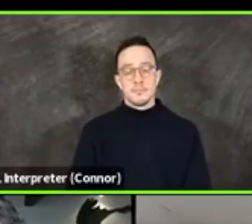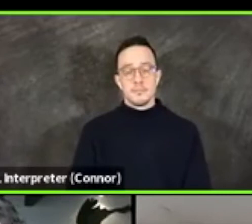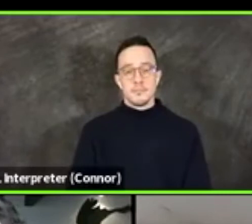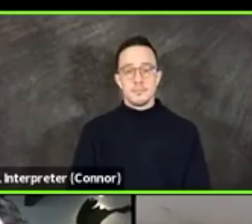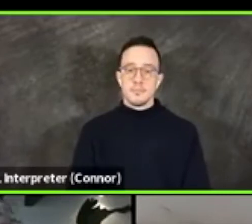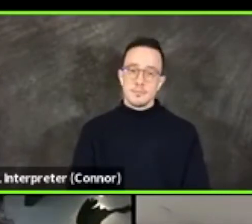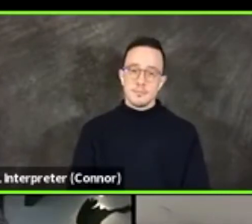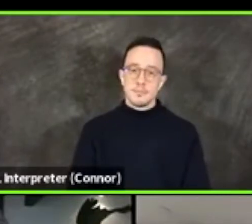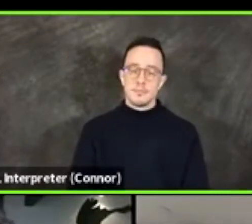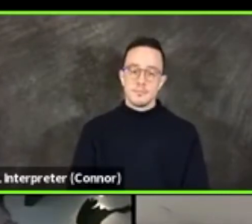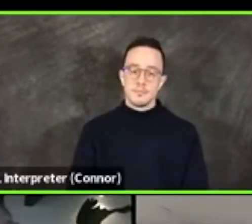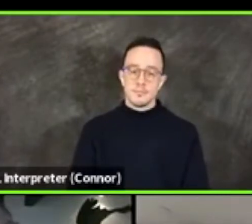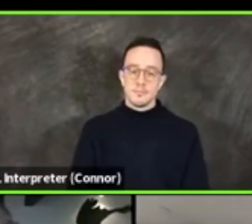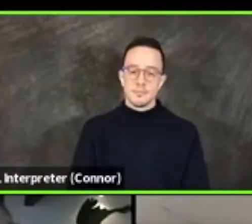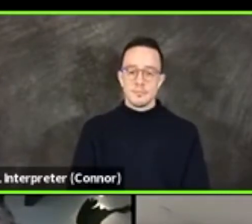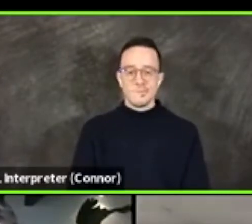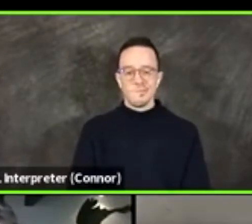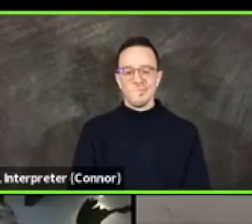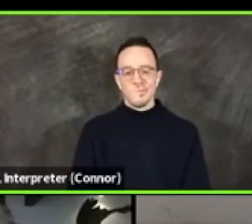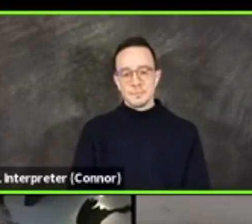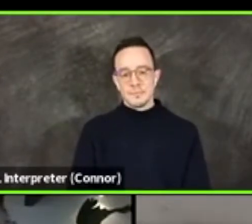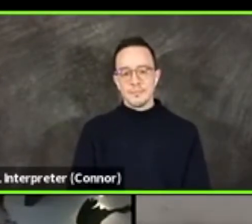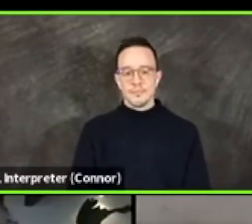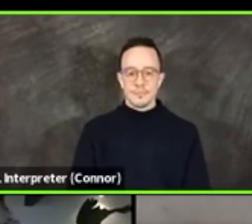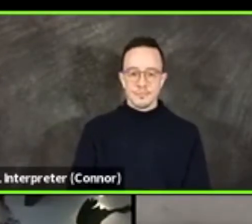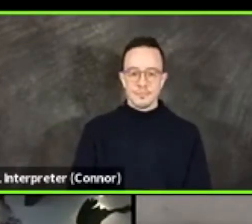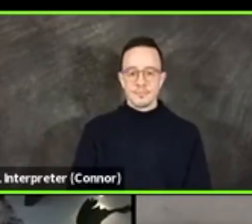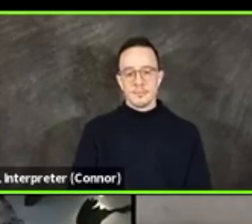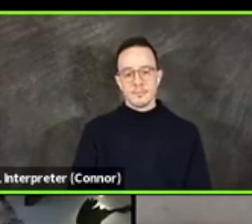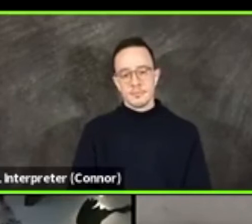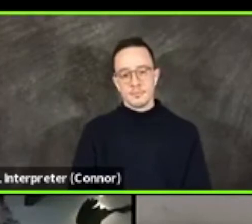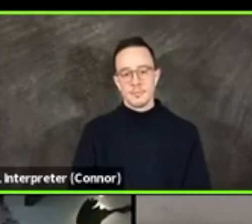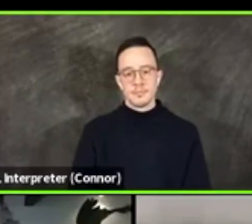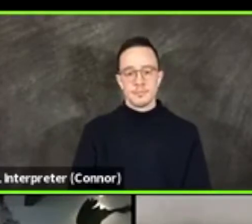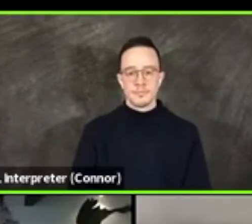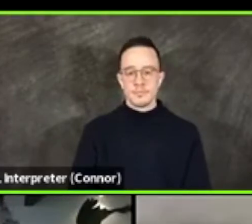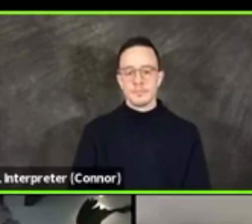HAS MANY BLIND SPOTS. BUT,